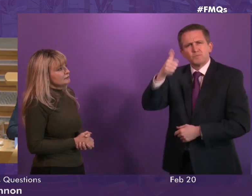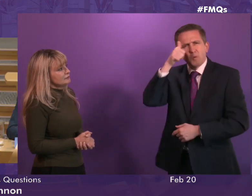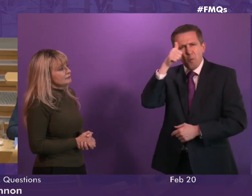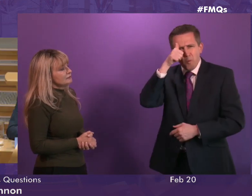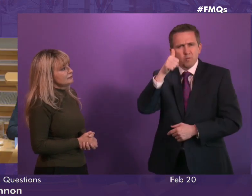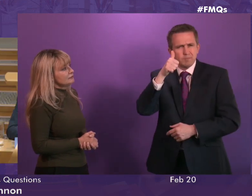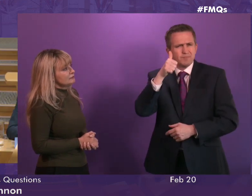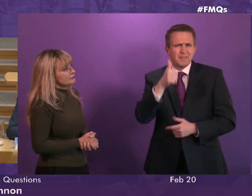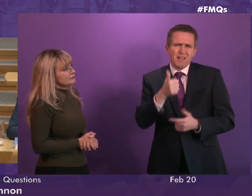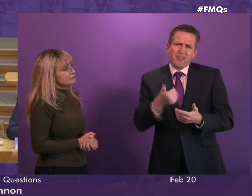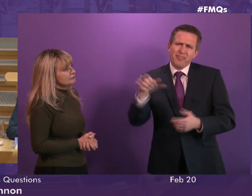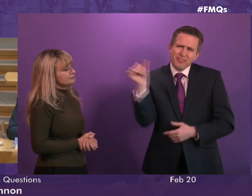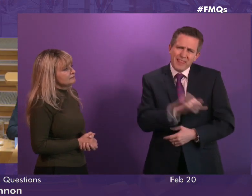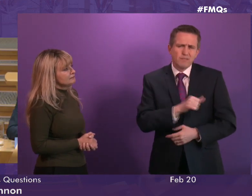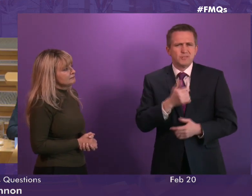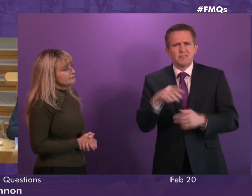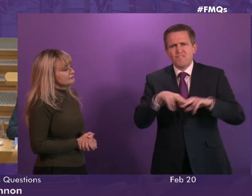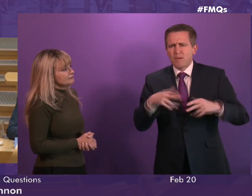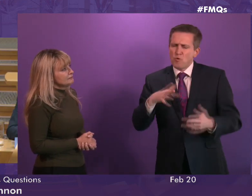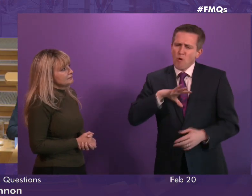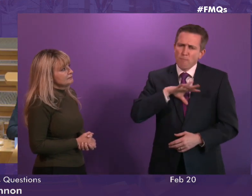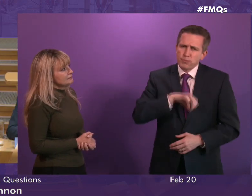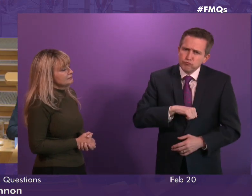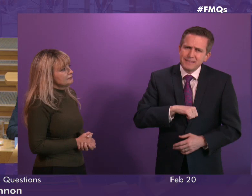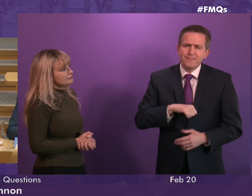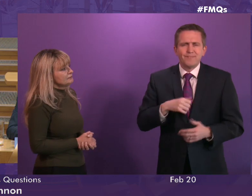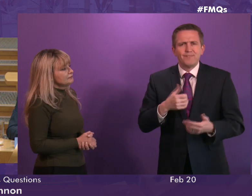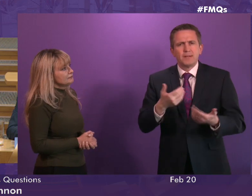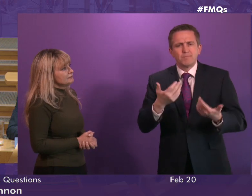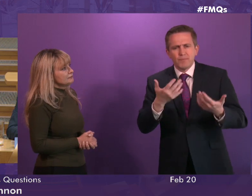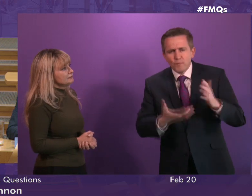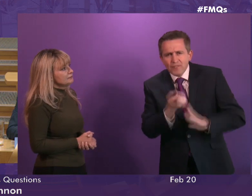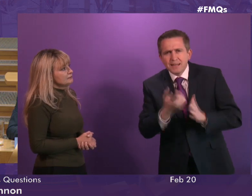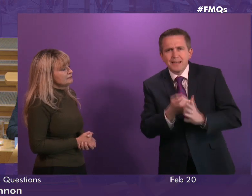of bereaved families are facing agonising delays to find out why their loved ones have